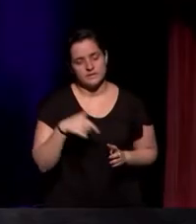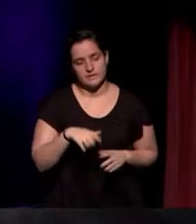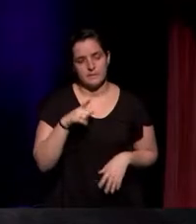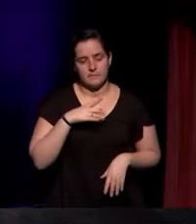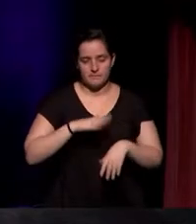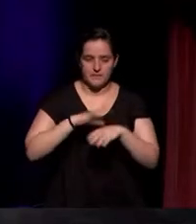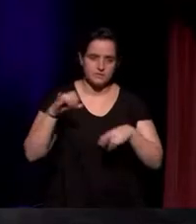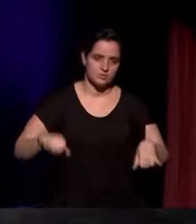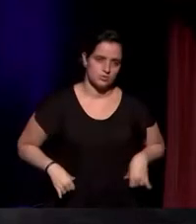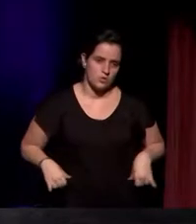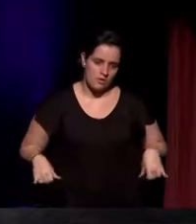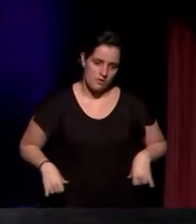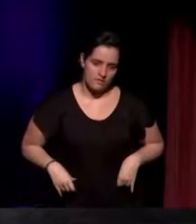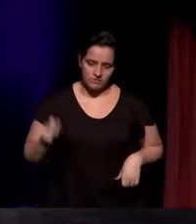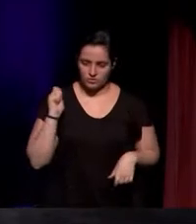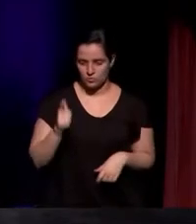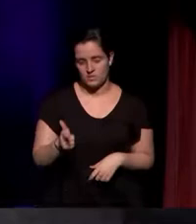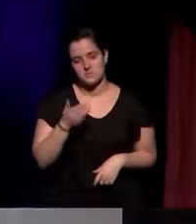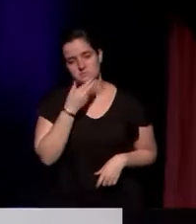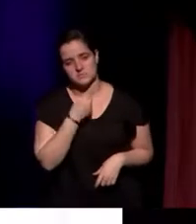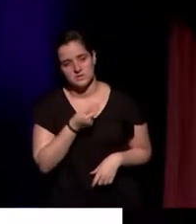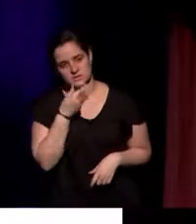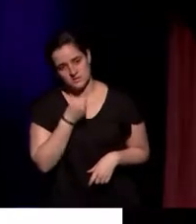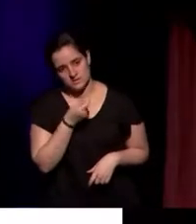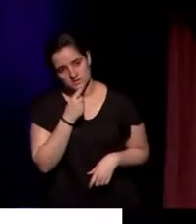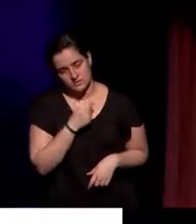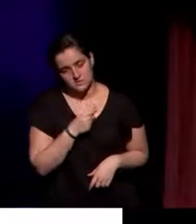than the boys, girls and women,